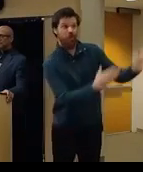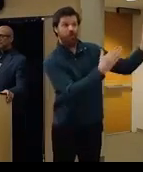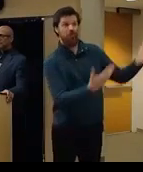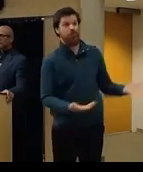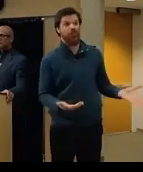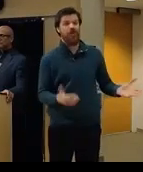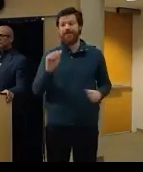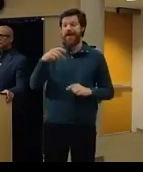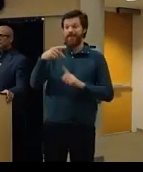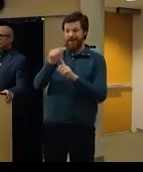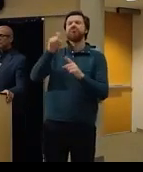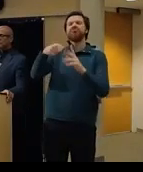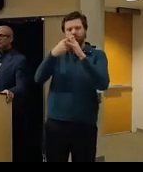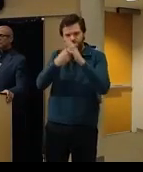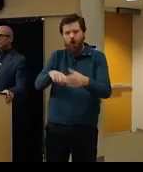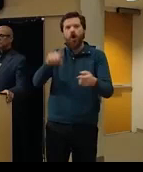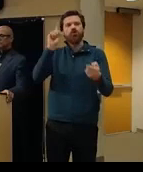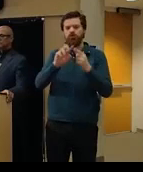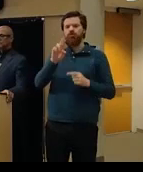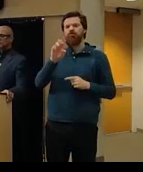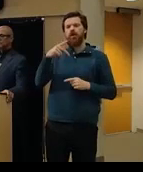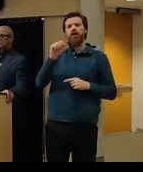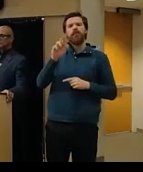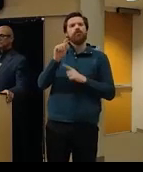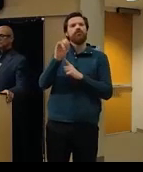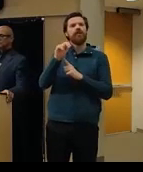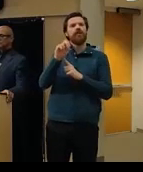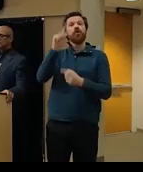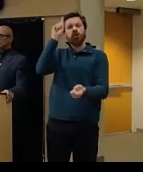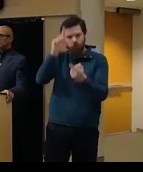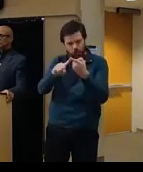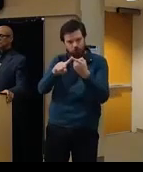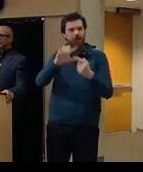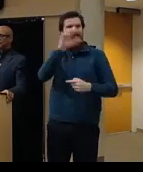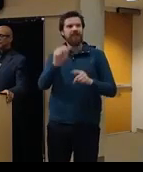should begin to make reparations to African people who've been subjected to its systemic